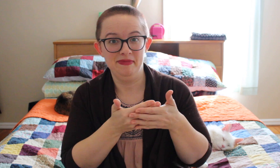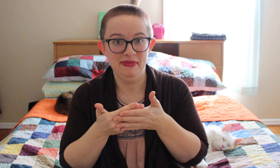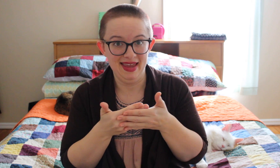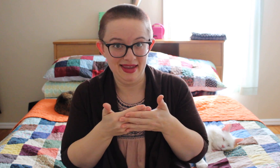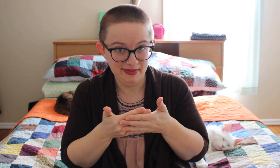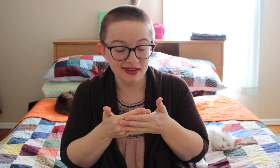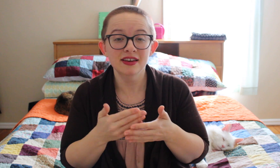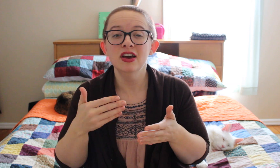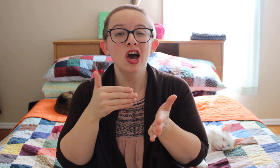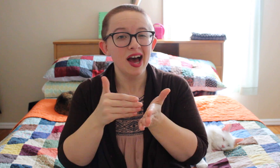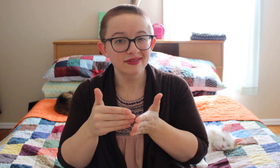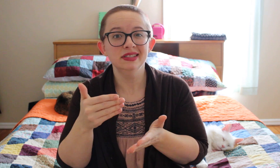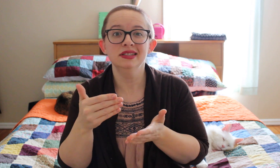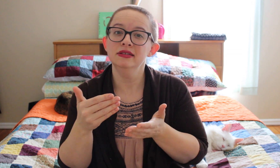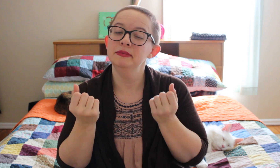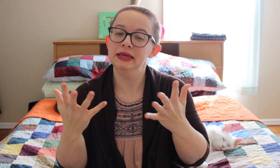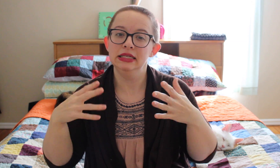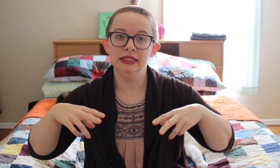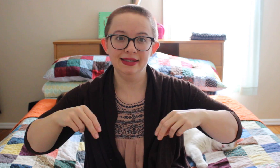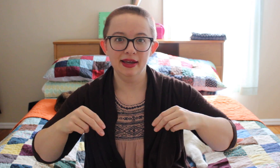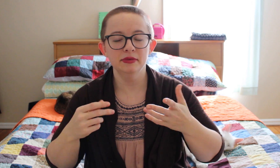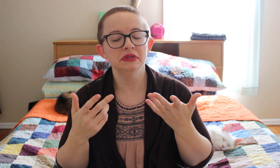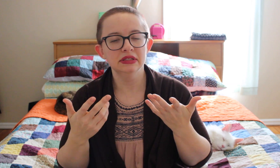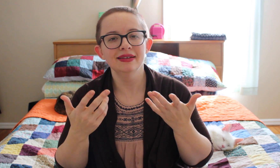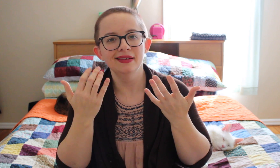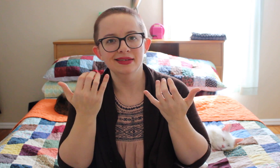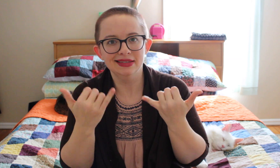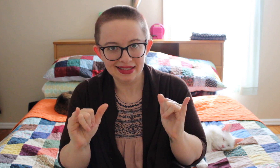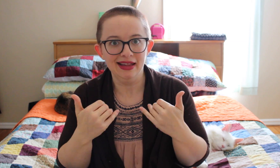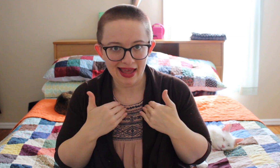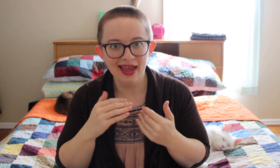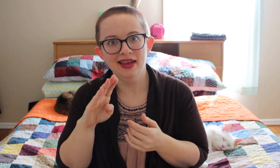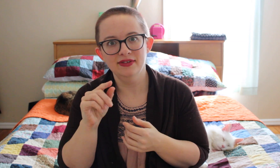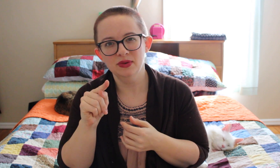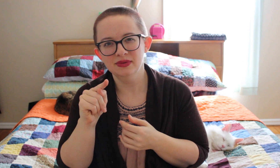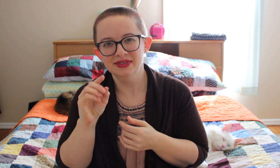they're better for your baby. Oftentimes a lot of diapers still have